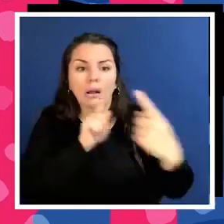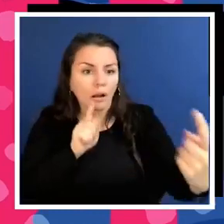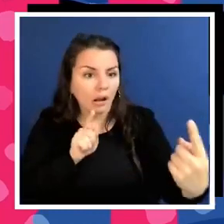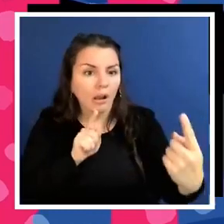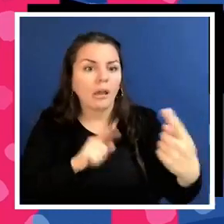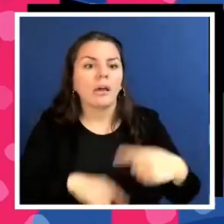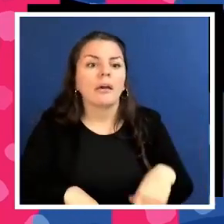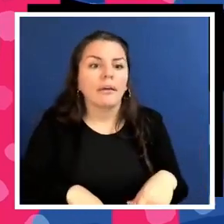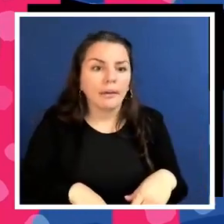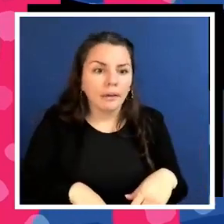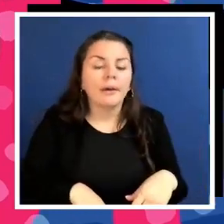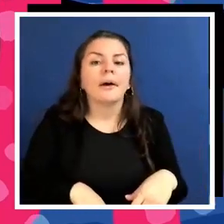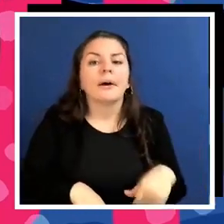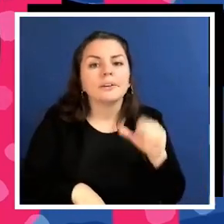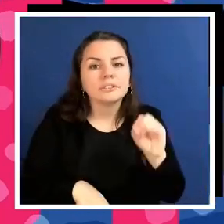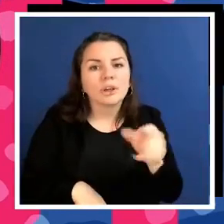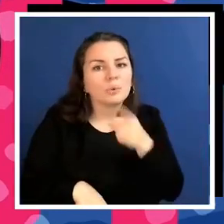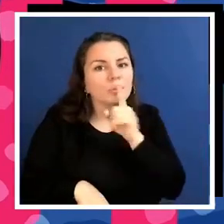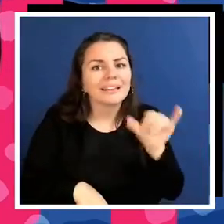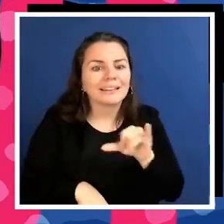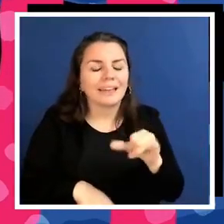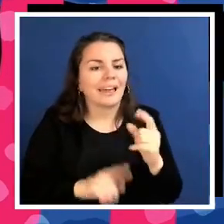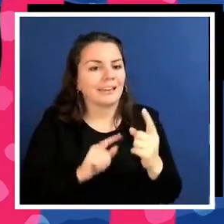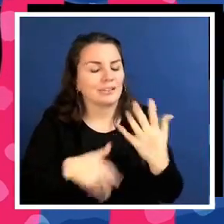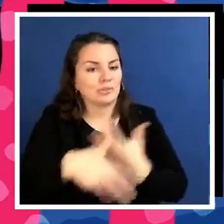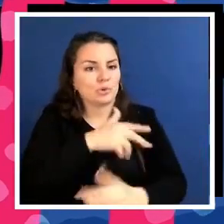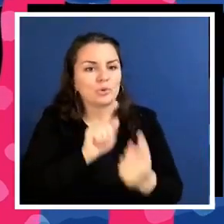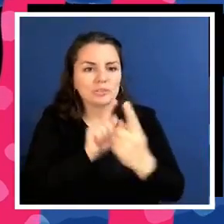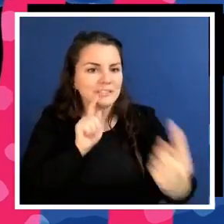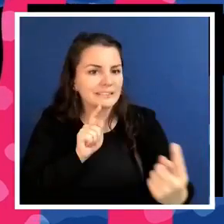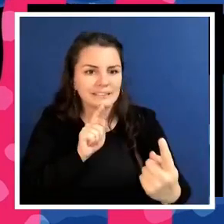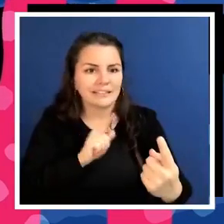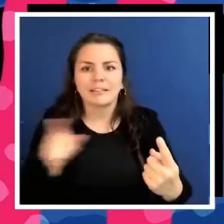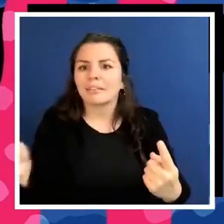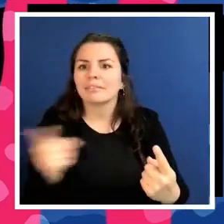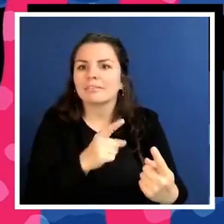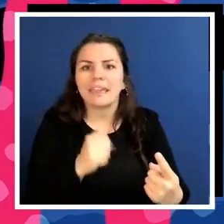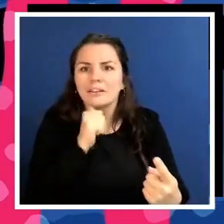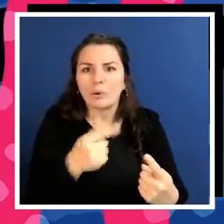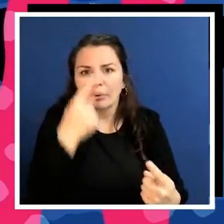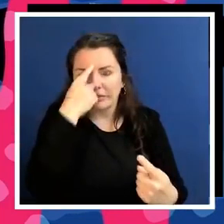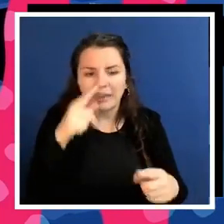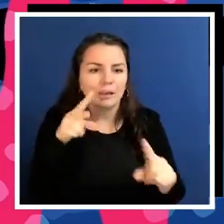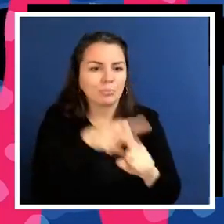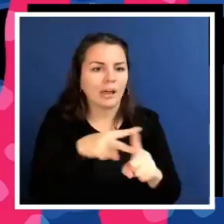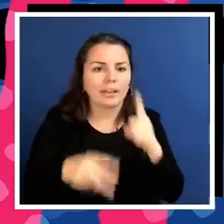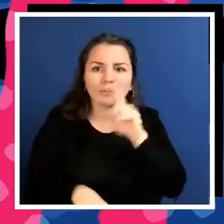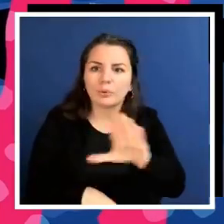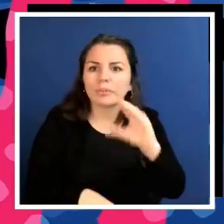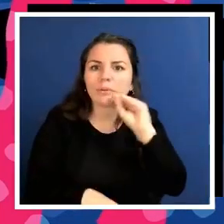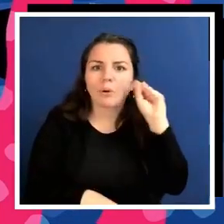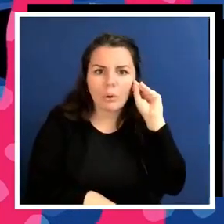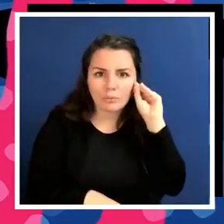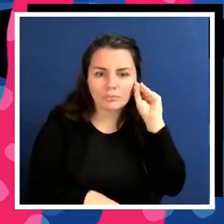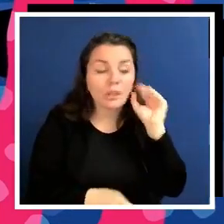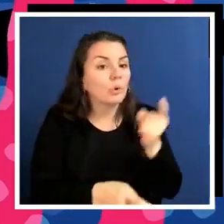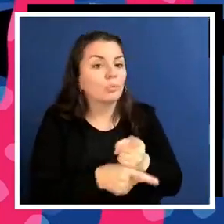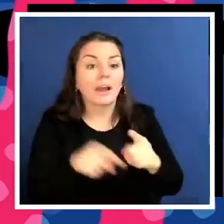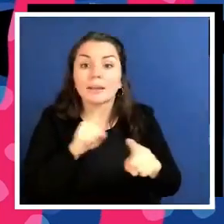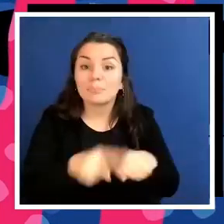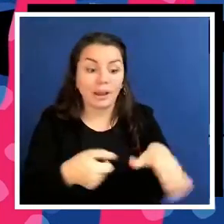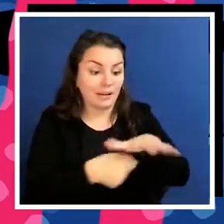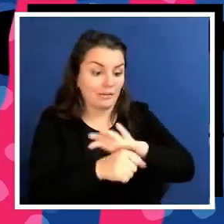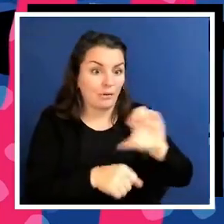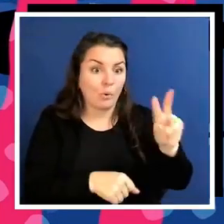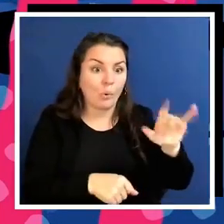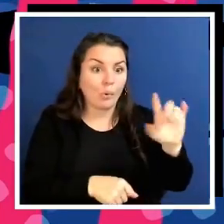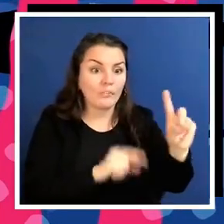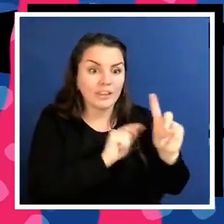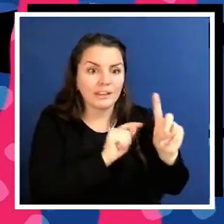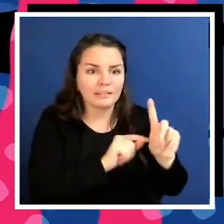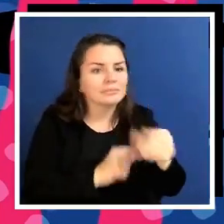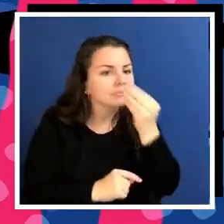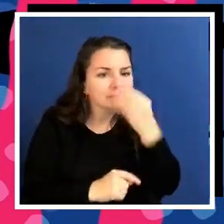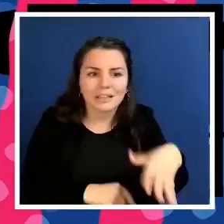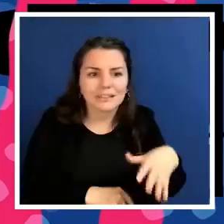CLIENTS DON'T WANT US TO WHERE